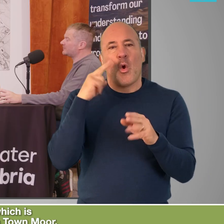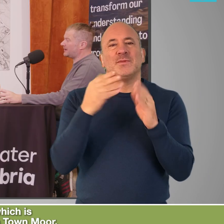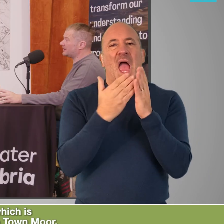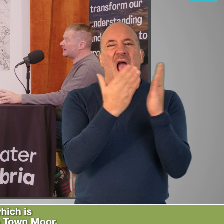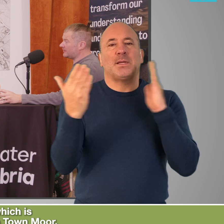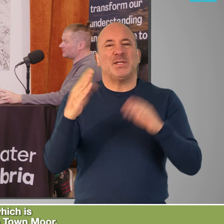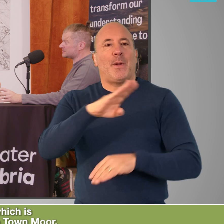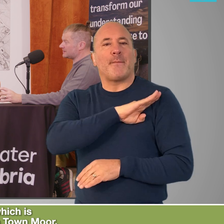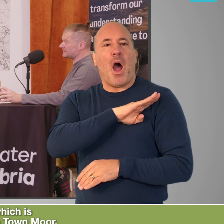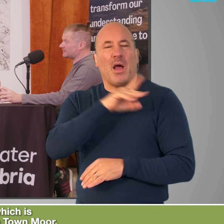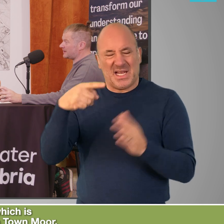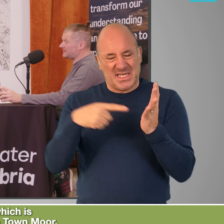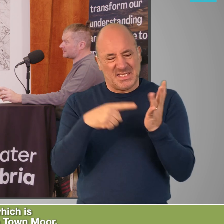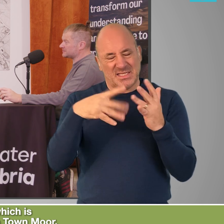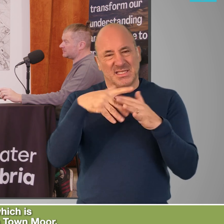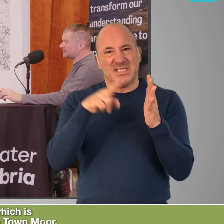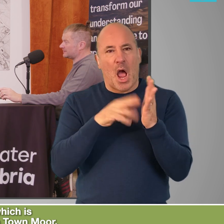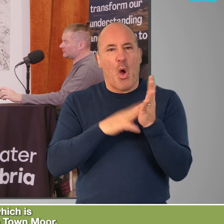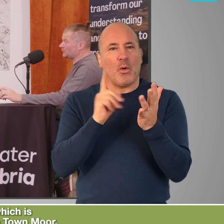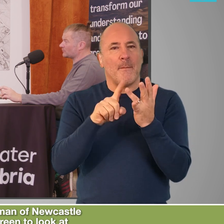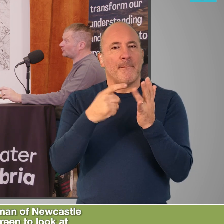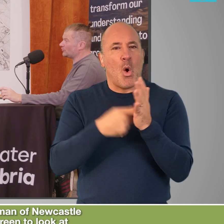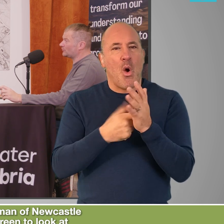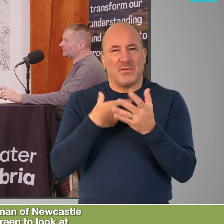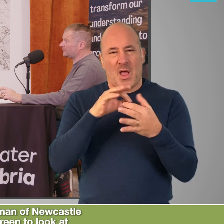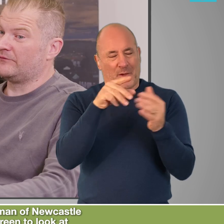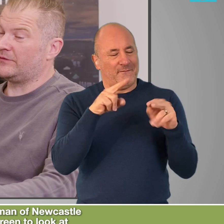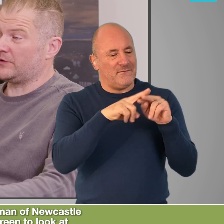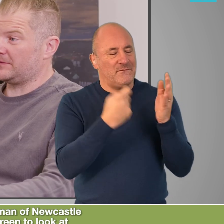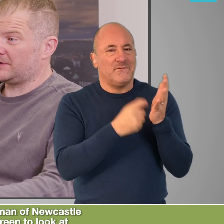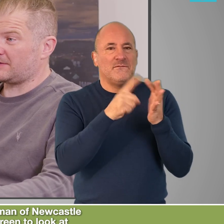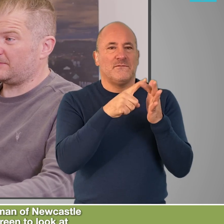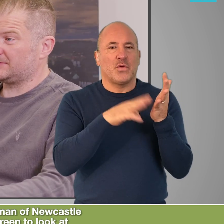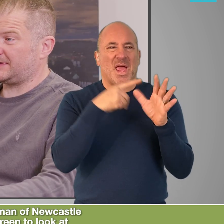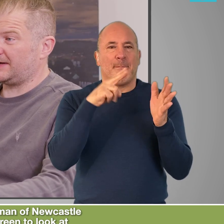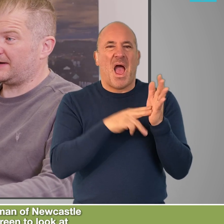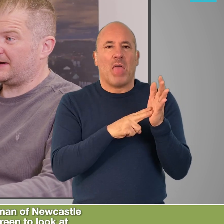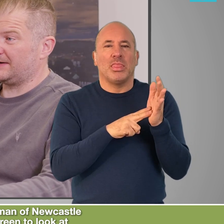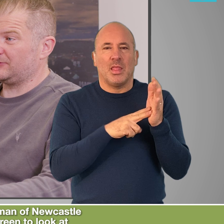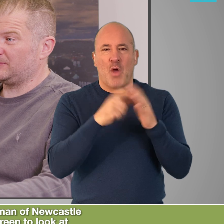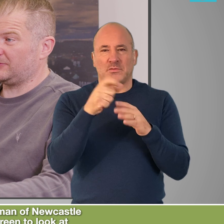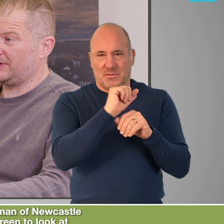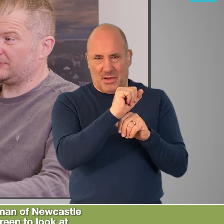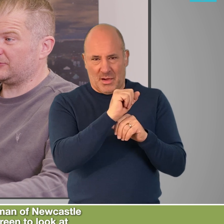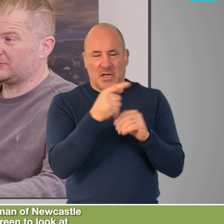the pilot area, which is Exhibition Park in the Town Moor. So working with The Freeman of Newcastle upon Tyne and Urban Green to look at